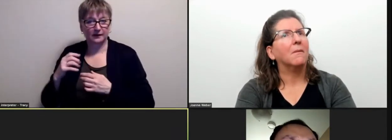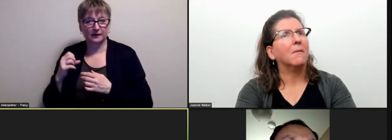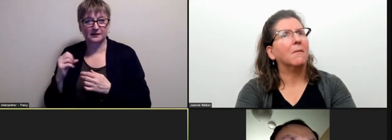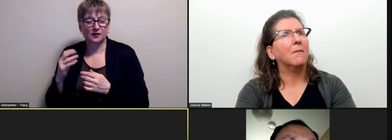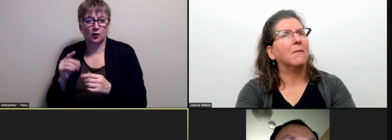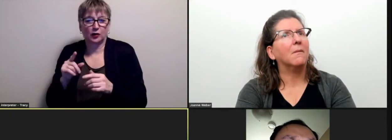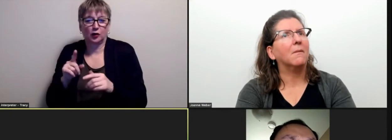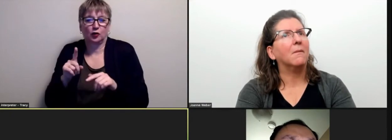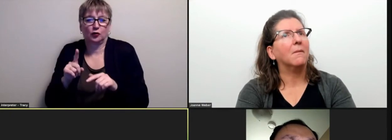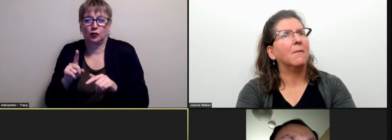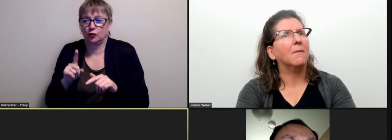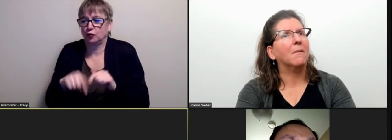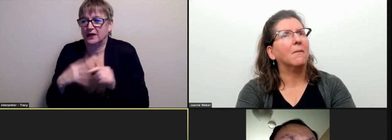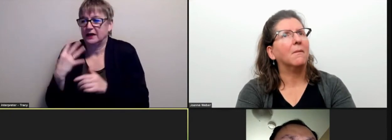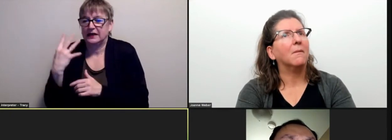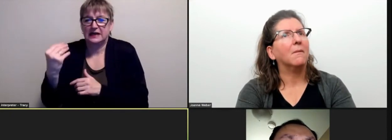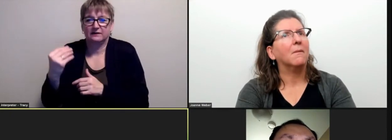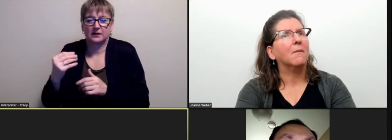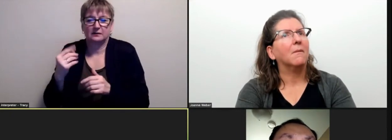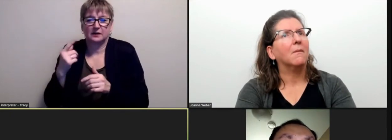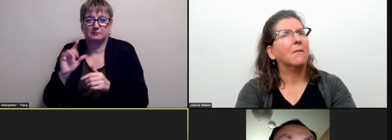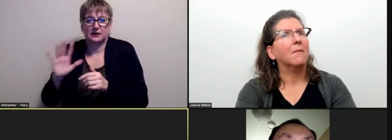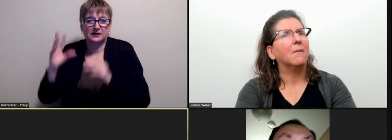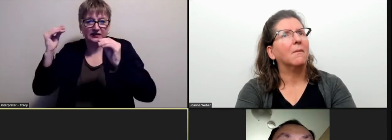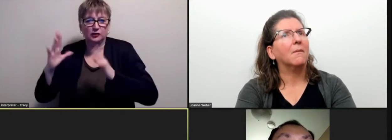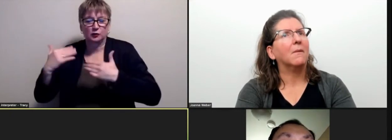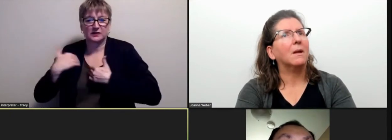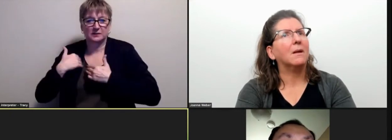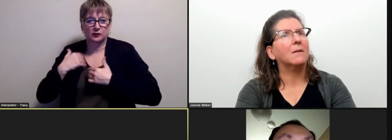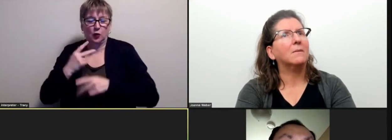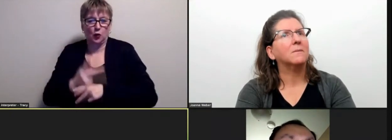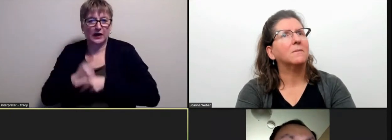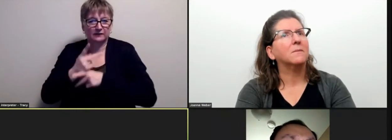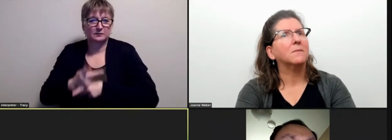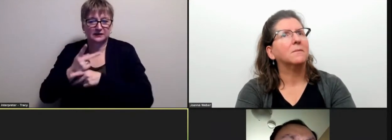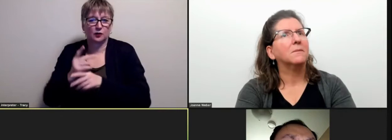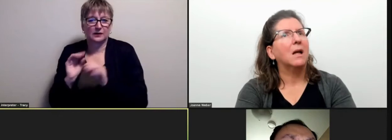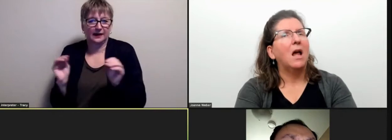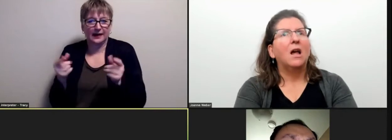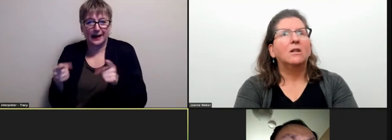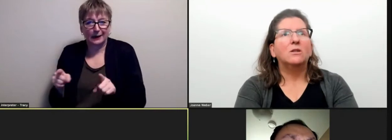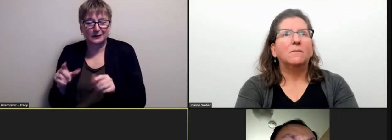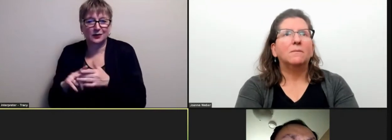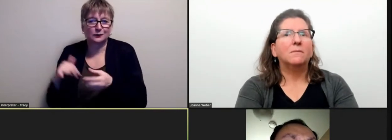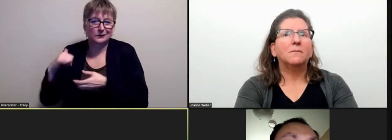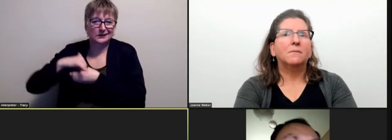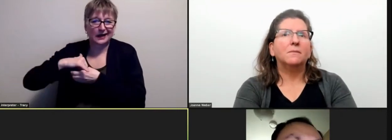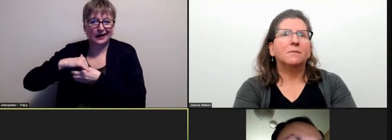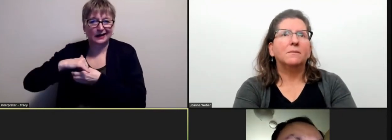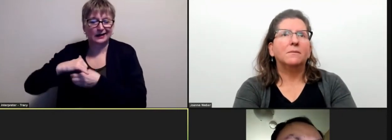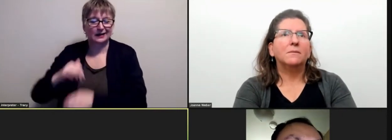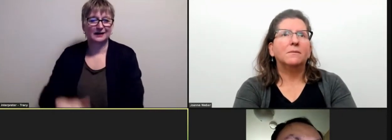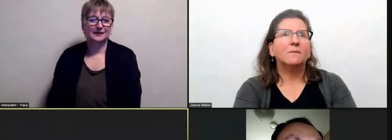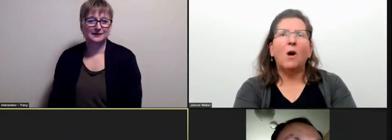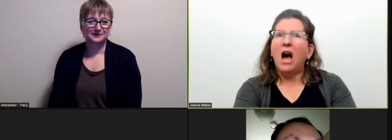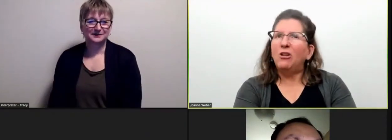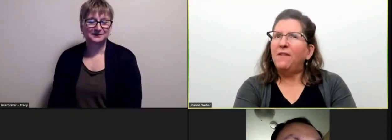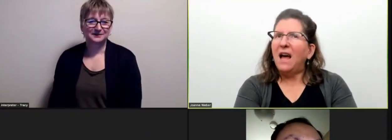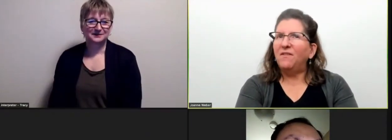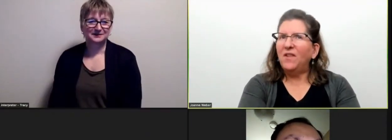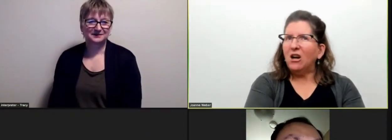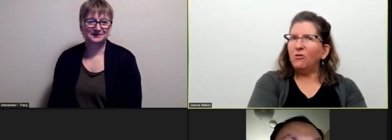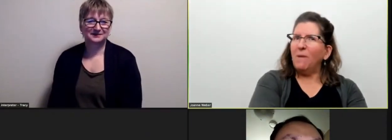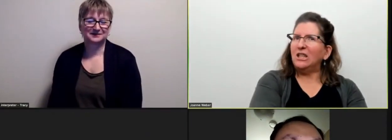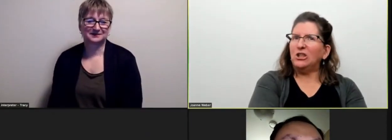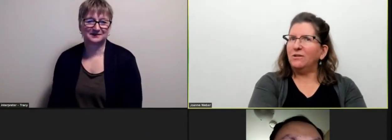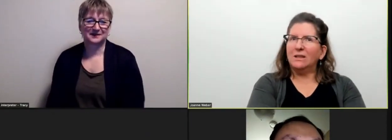uh you know the teachers there and look after me uh so how did that feel amazing